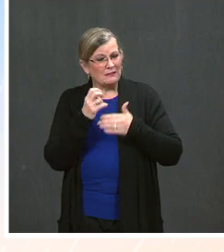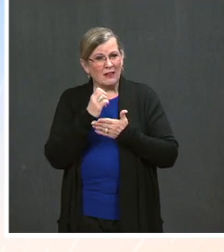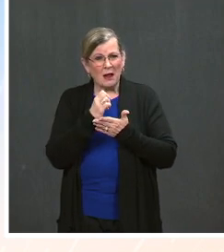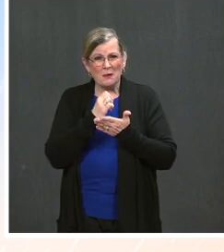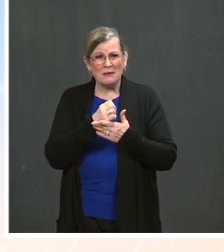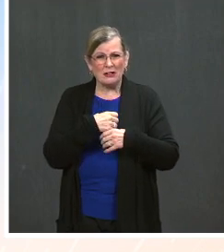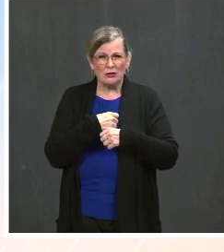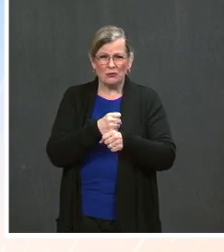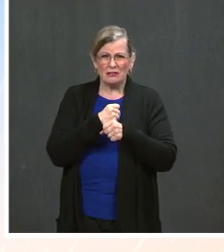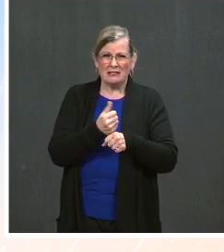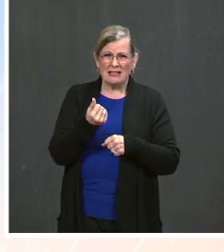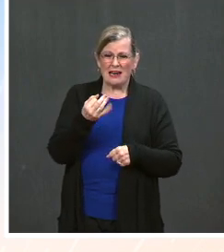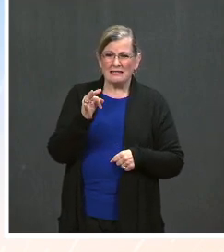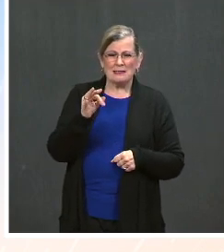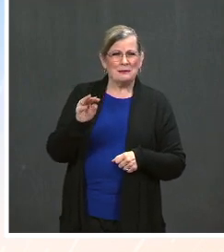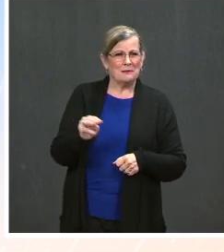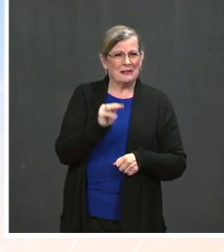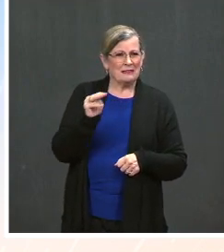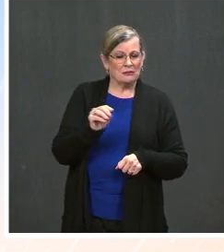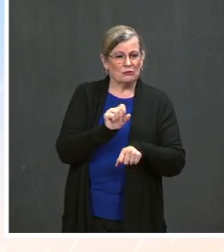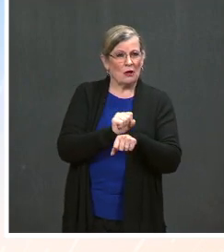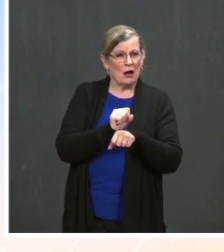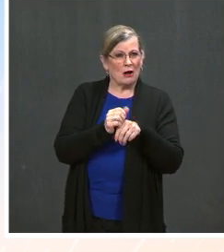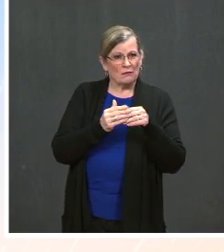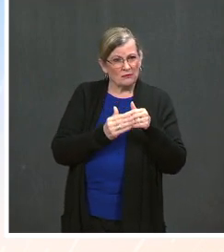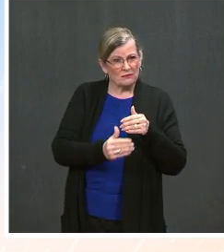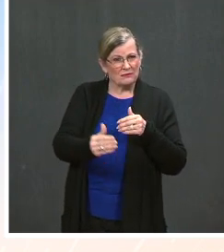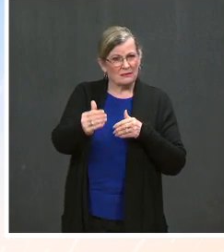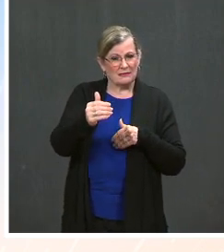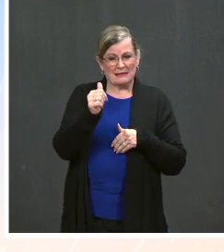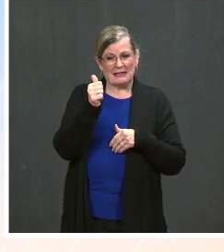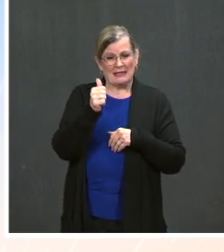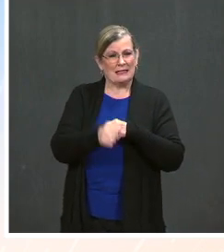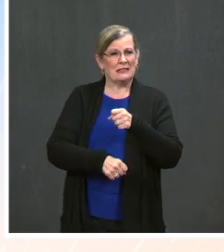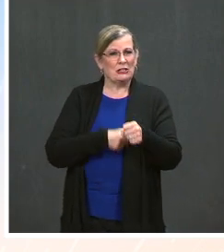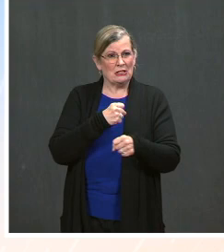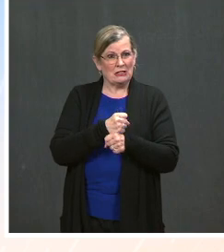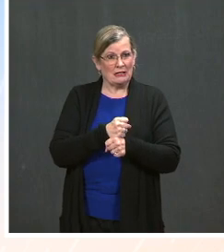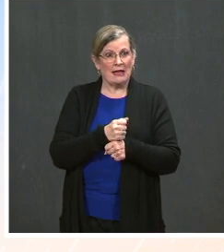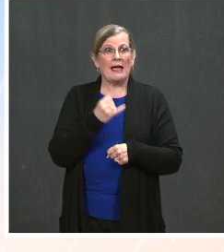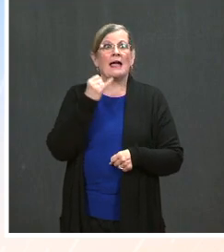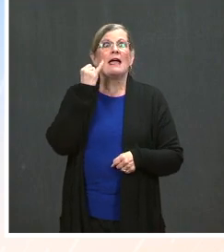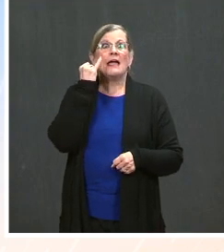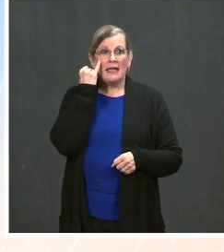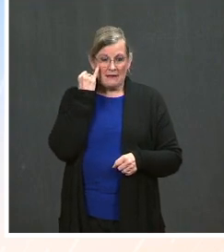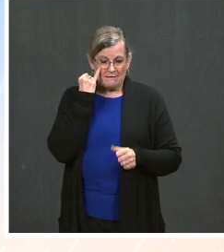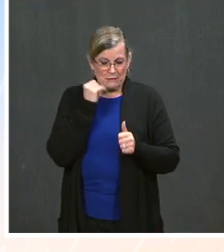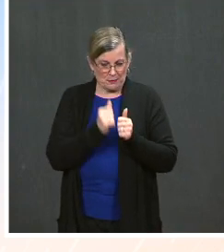over the next decade if Congress passes the American Jobs Plan. Moody's also projects that the plan